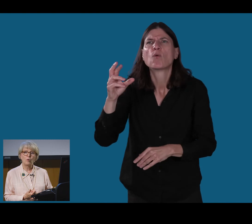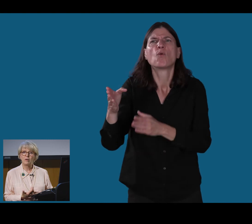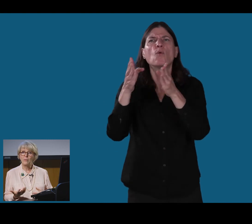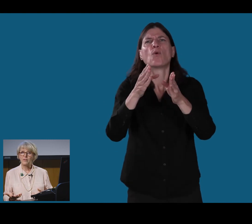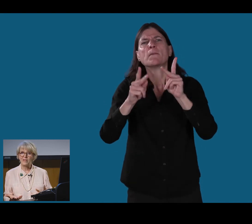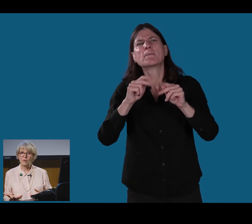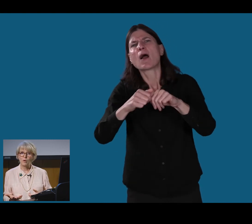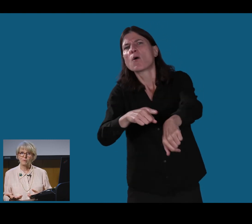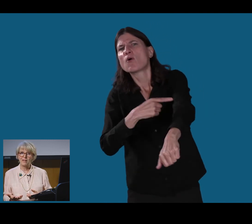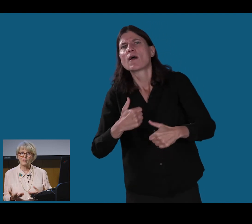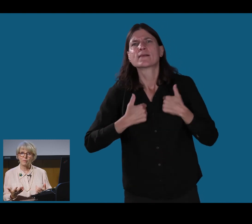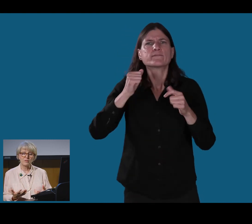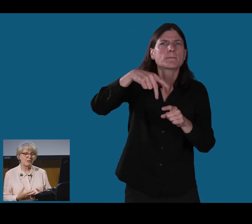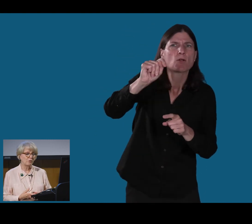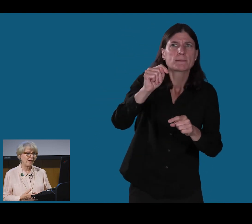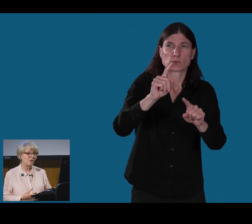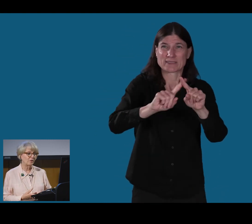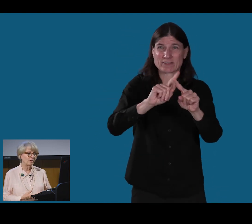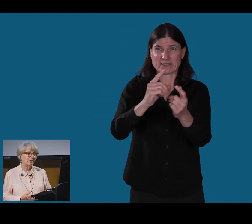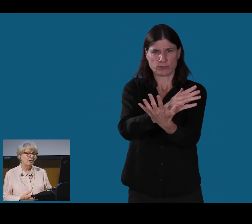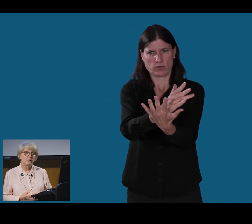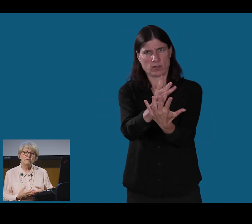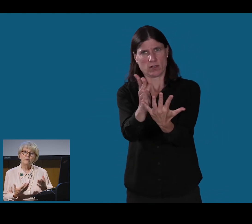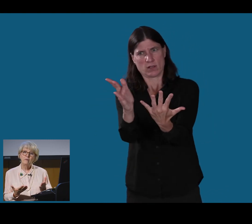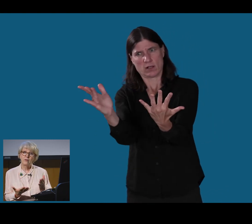How long can they stay in one place? Their residential tenure.